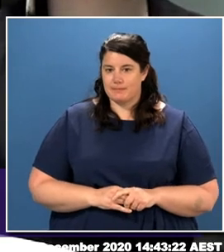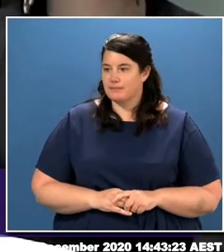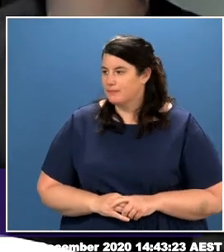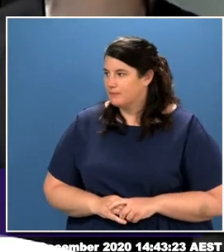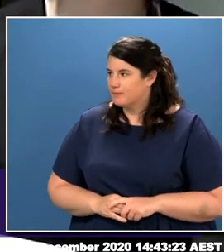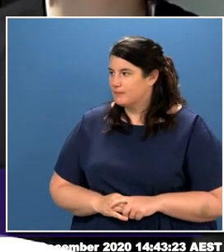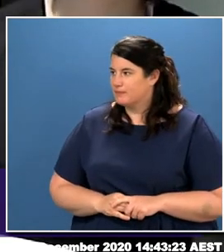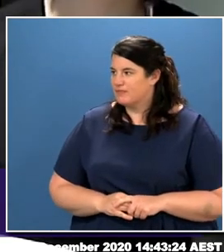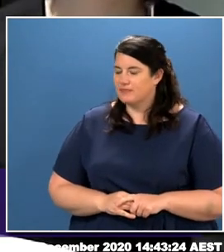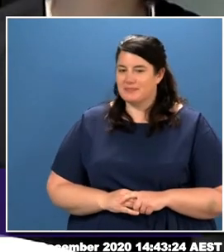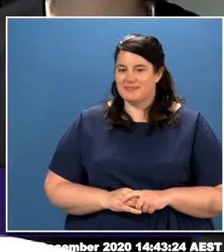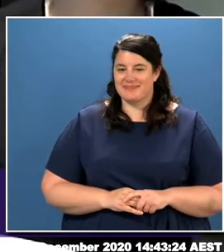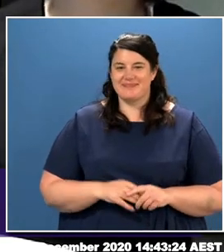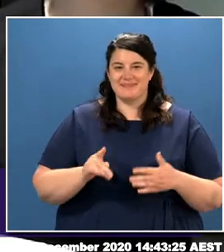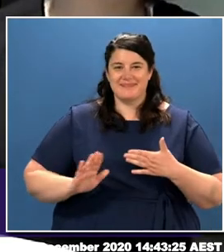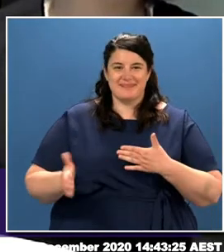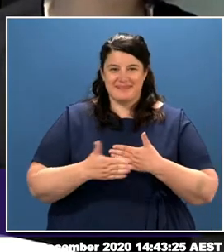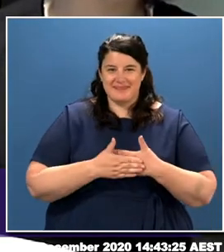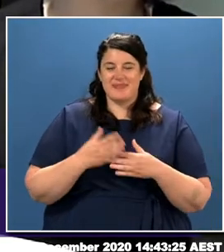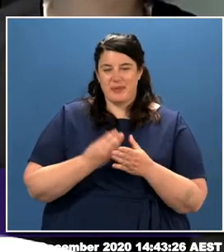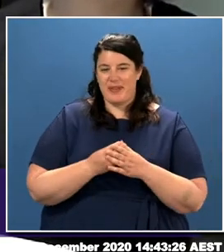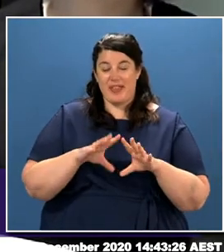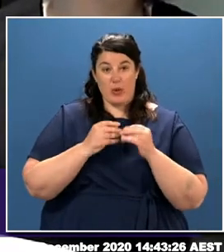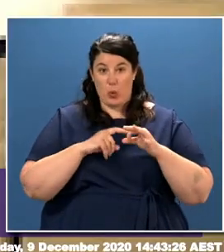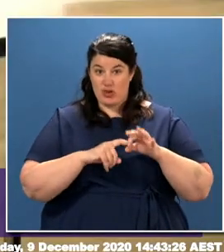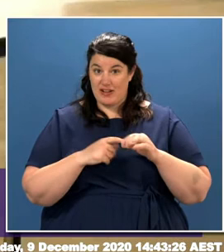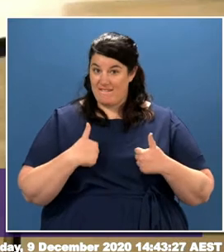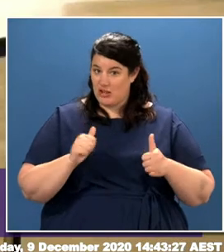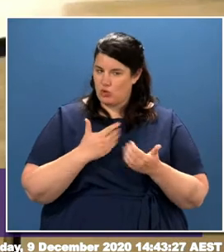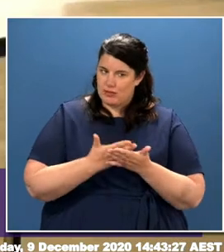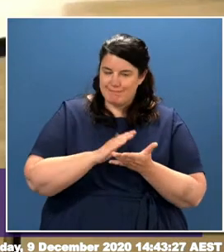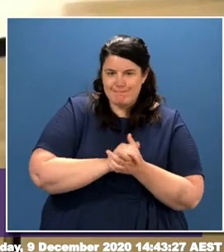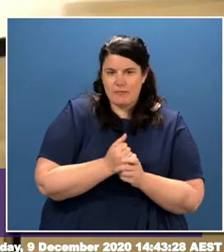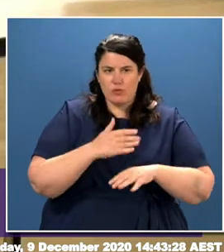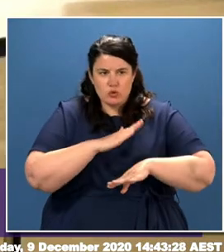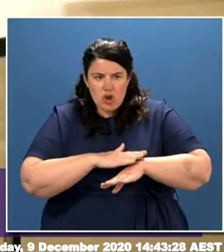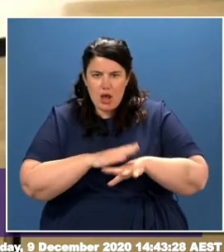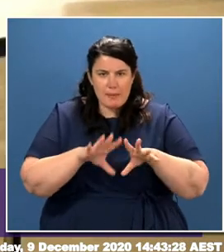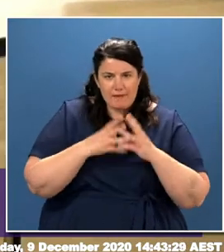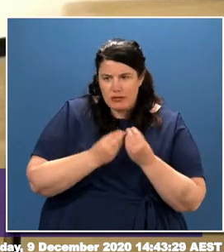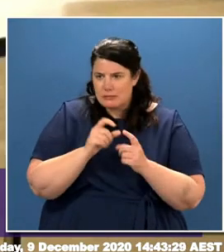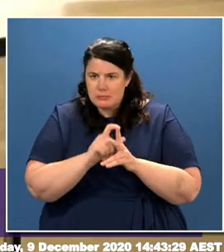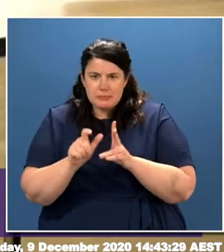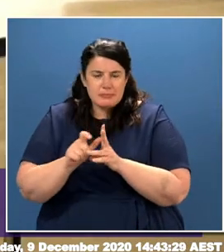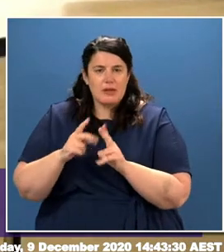That brings me to the conclusion of the questions that I had for you. So I'm very grateful for the time and energy and effort you've put in to